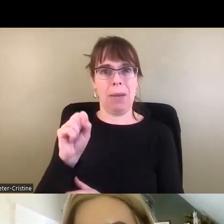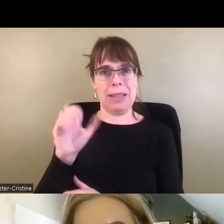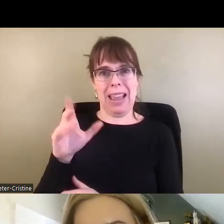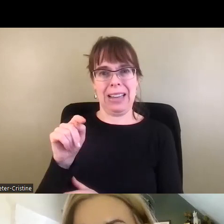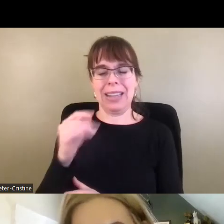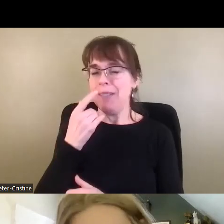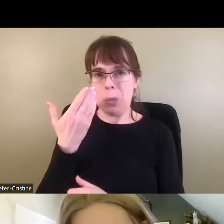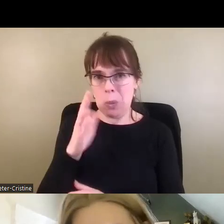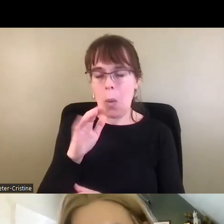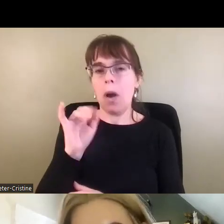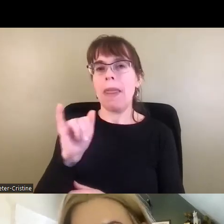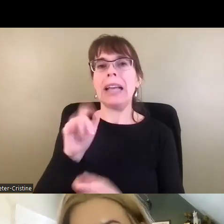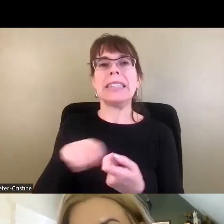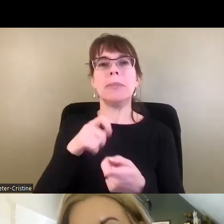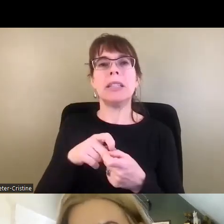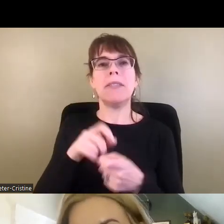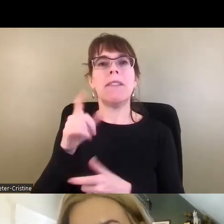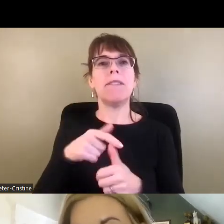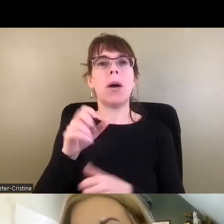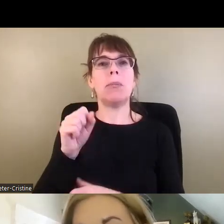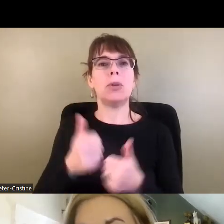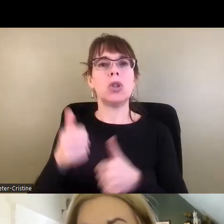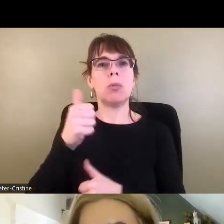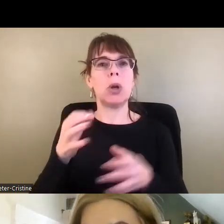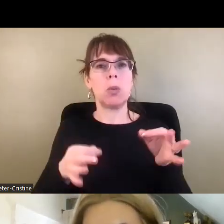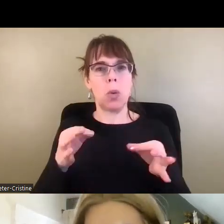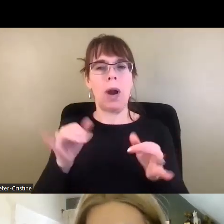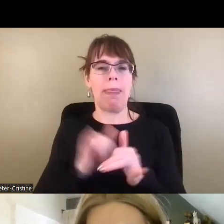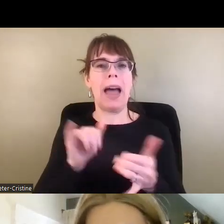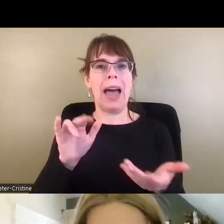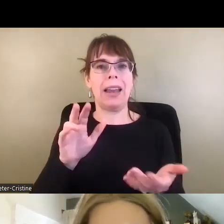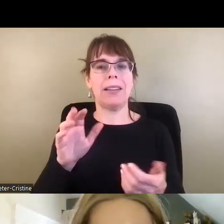Dobbs is the Supreme Court case that ended up overturning Roe v. Wade last June.